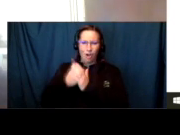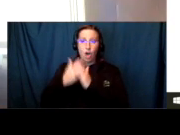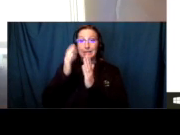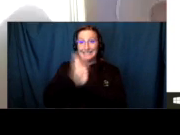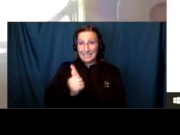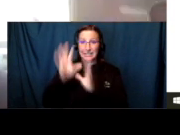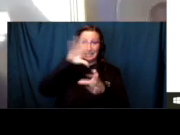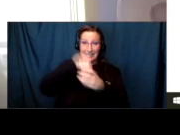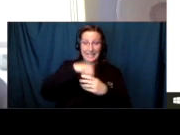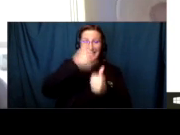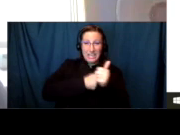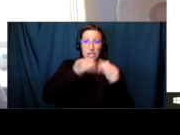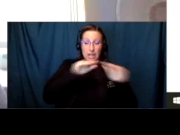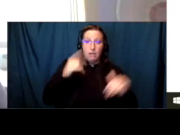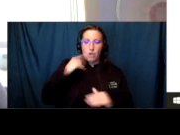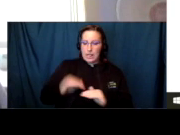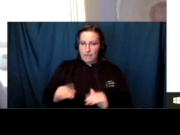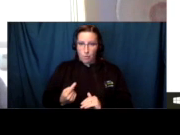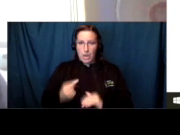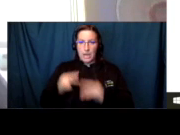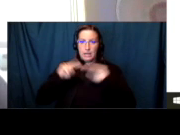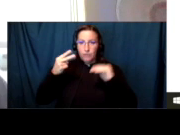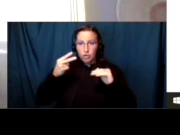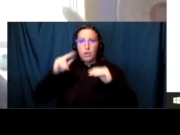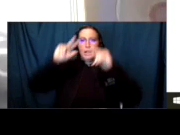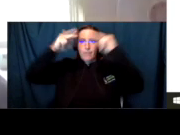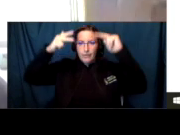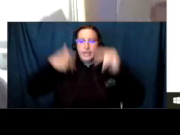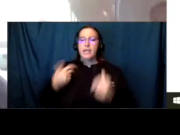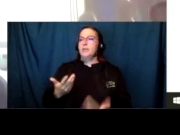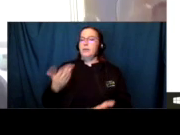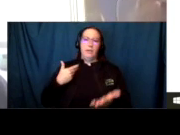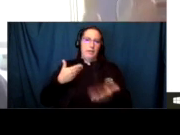for a level one, a level two, and a level three kid. So if you need some ideas..